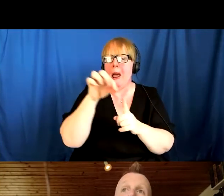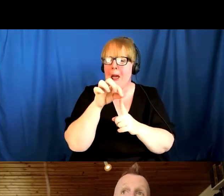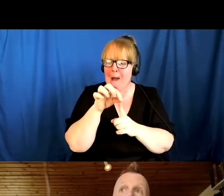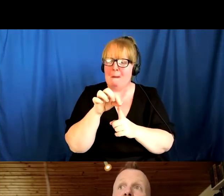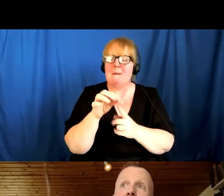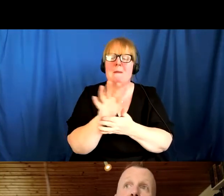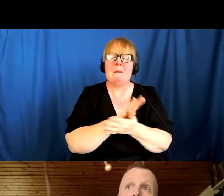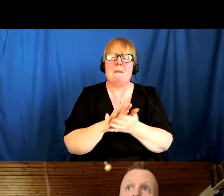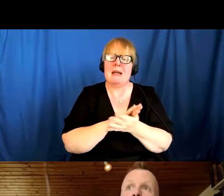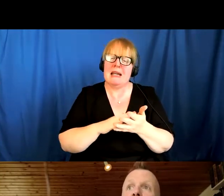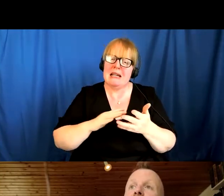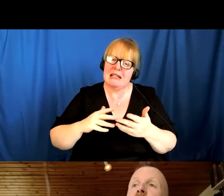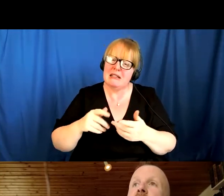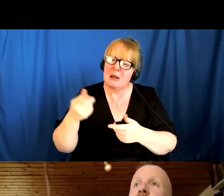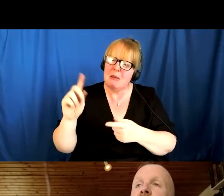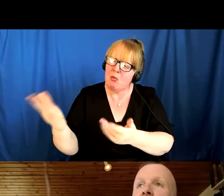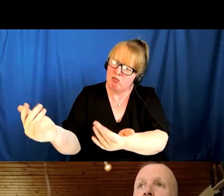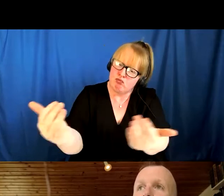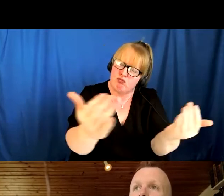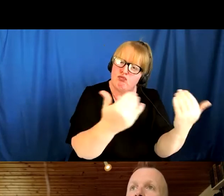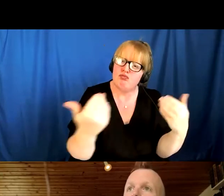co-creative co-authored space. And a lot of those kinds of